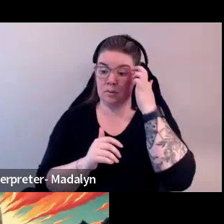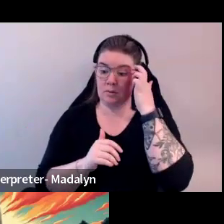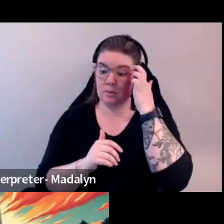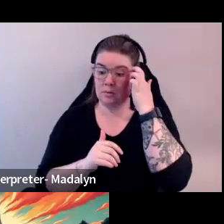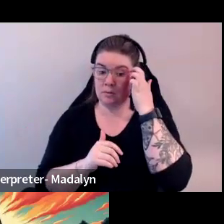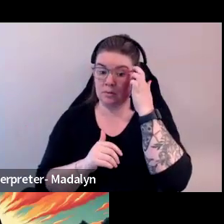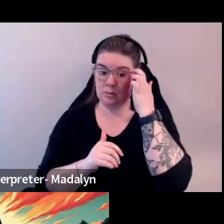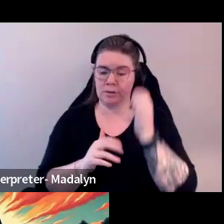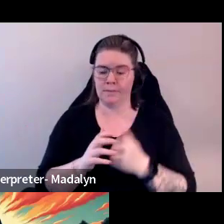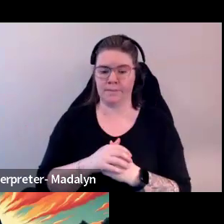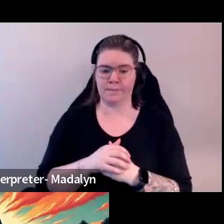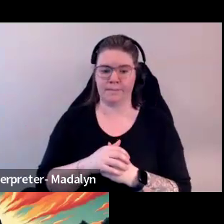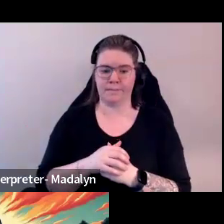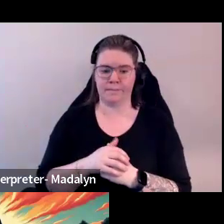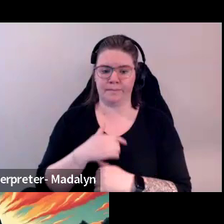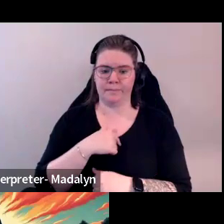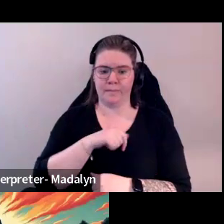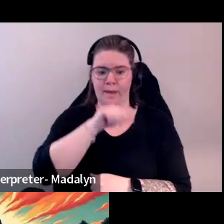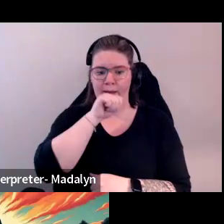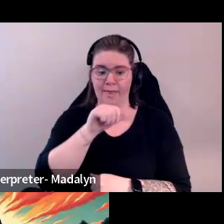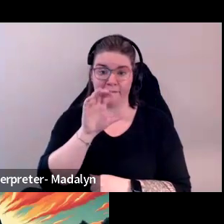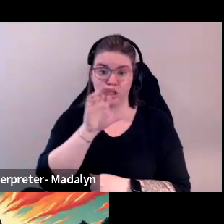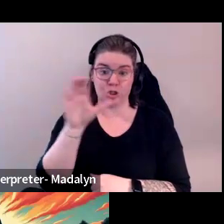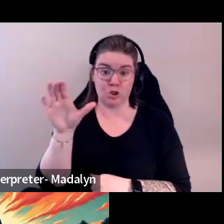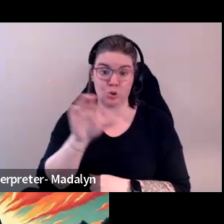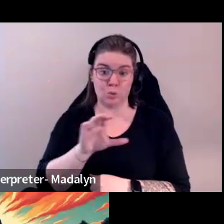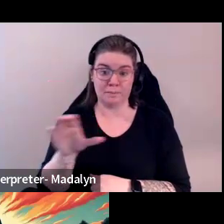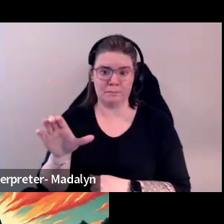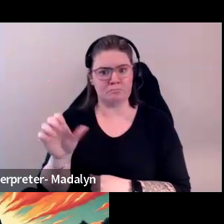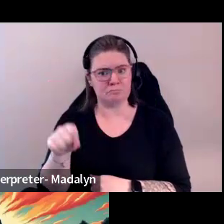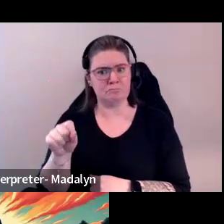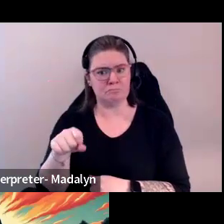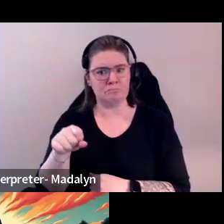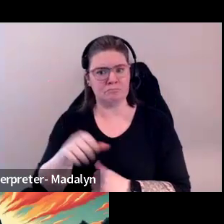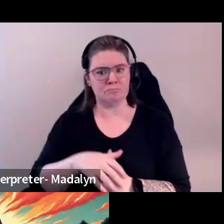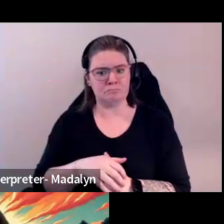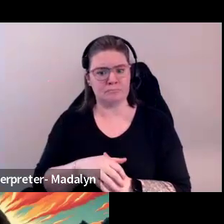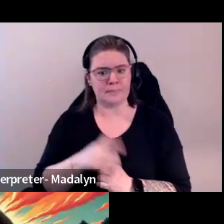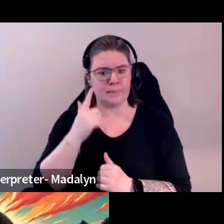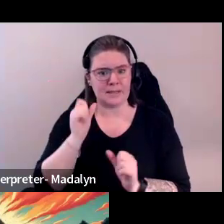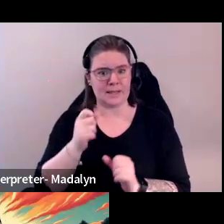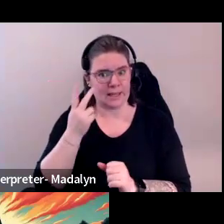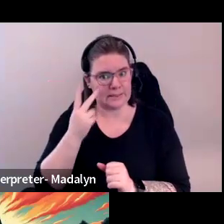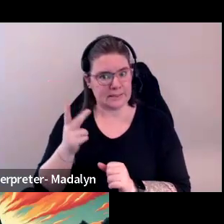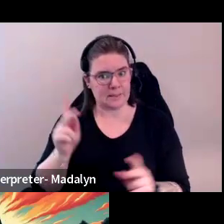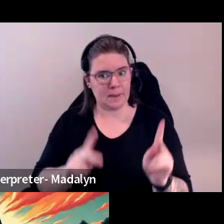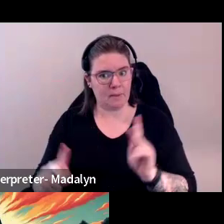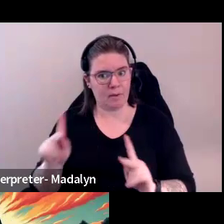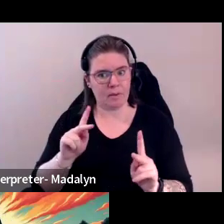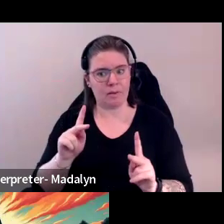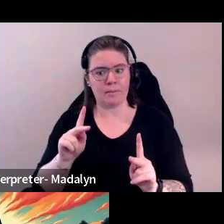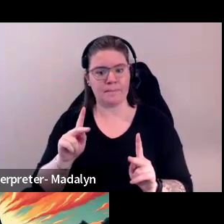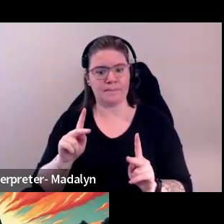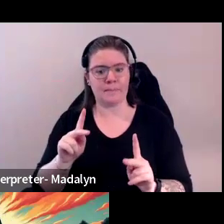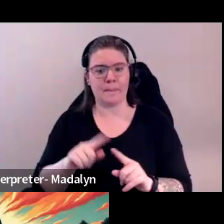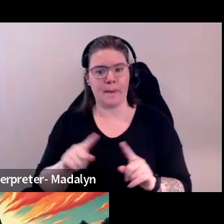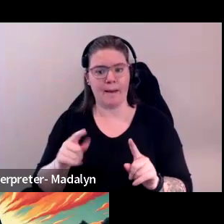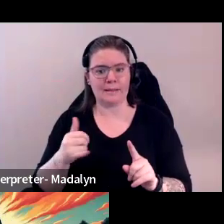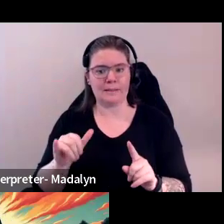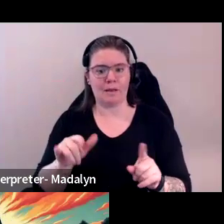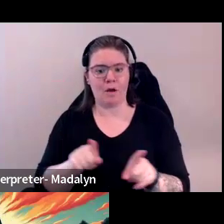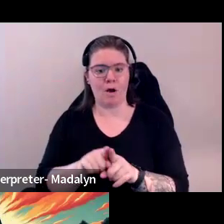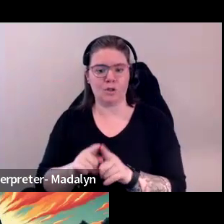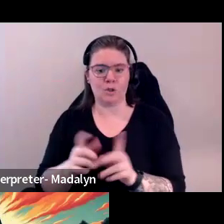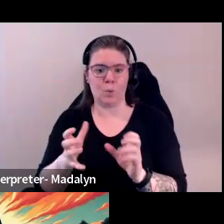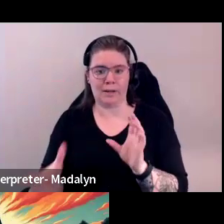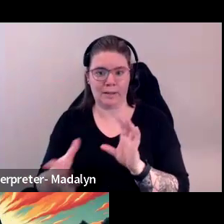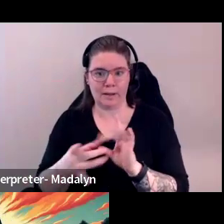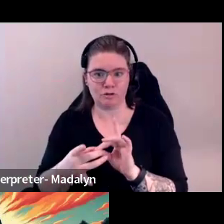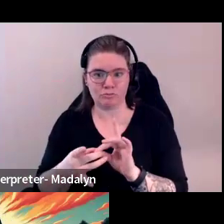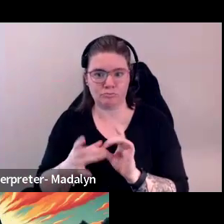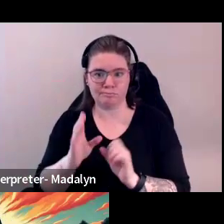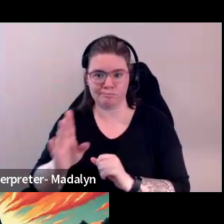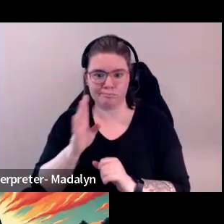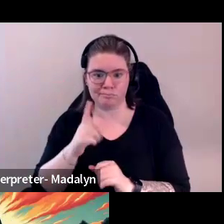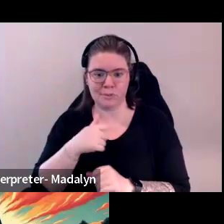Tom Olin: you know I love the zoom, you know I love the zoom to, because I can see people and all that. But I want to also have that connection with them. And so I I call, you know.